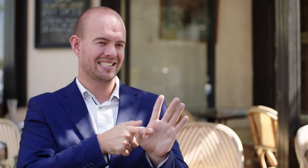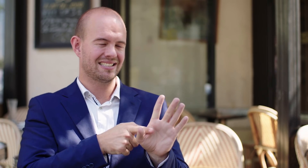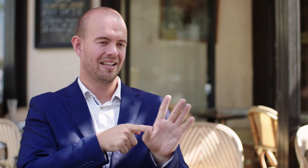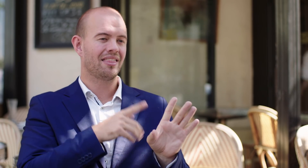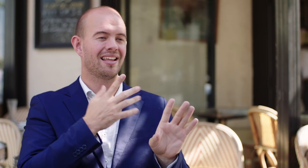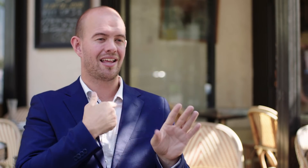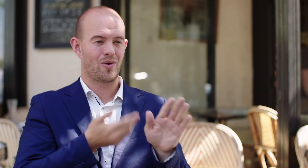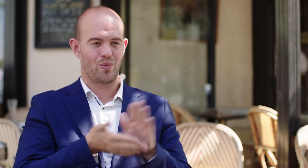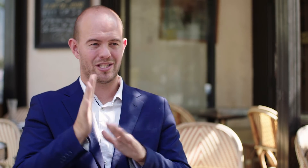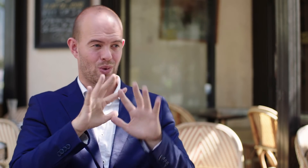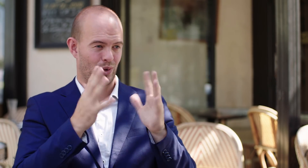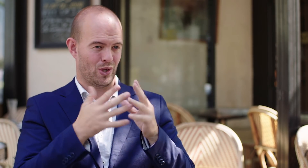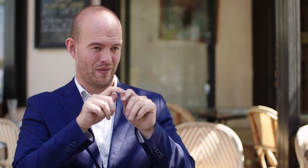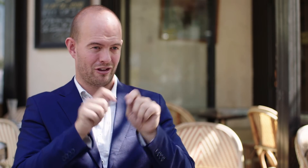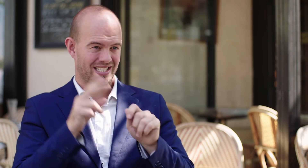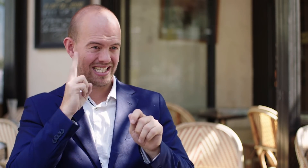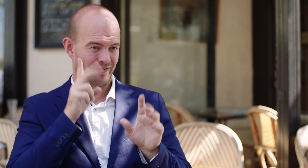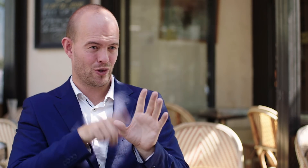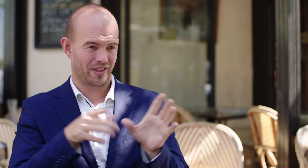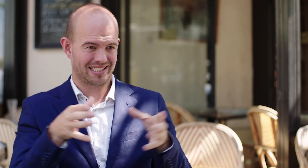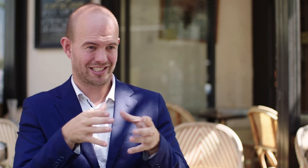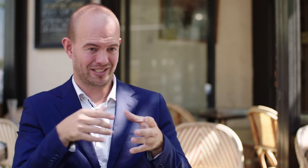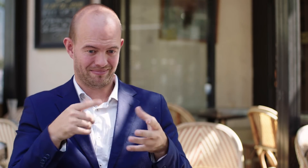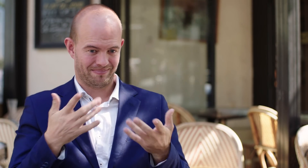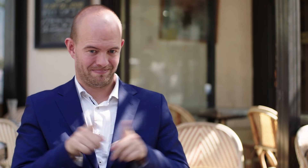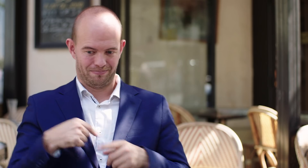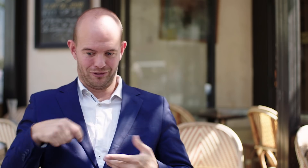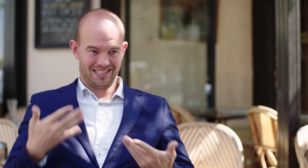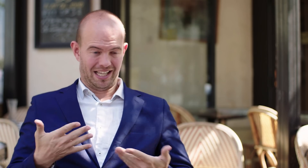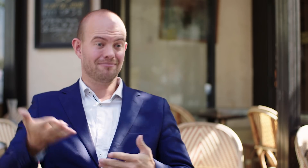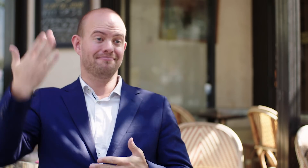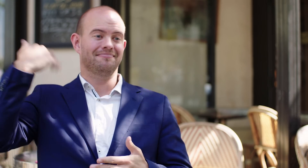because I wanted to be able to interact with them. They were the same age as me,